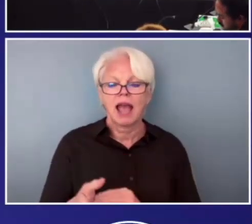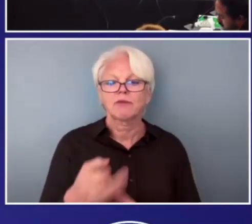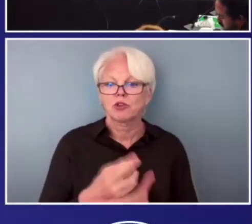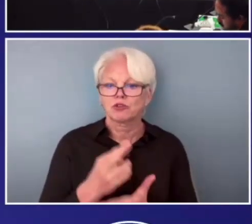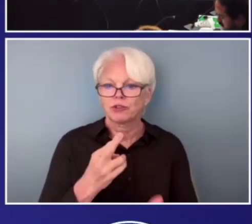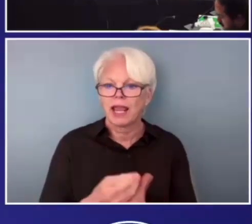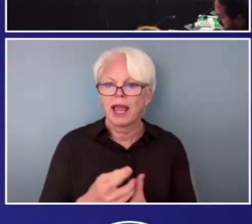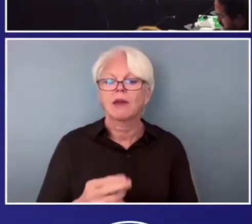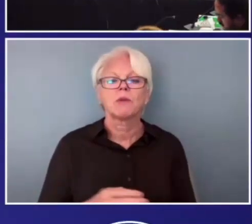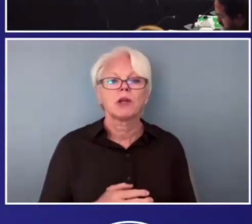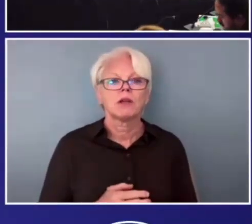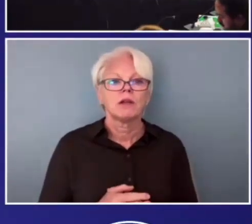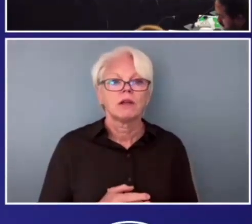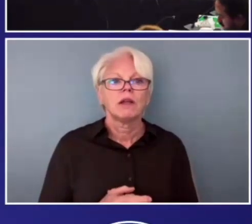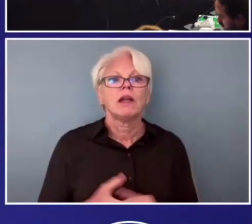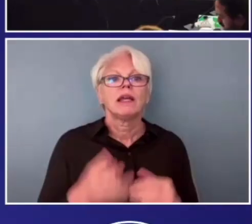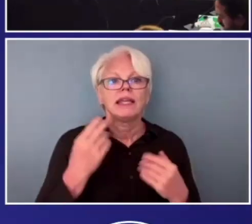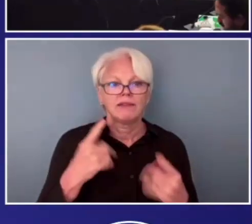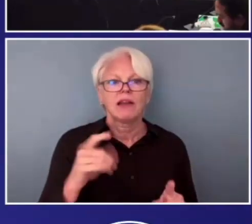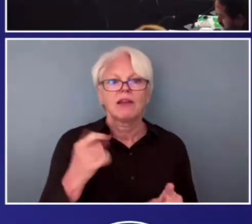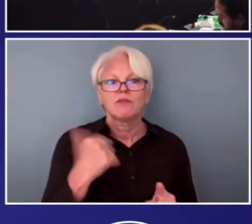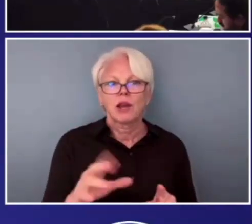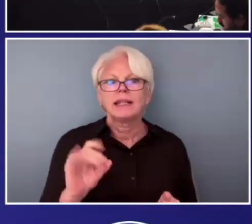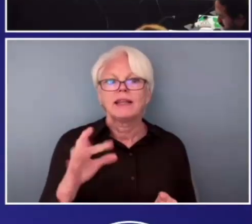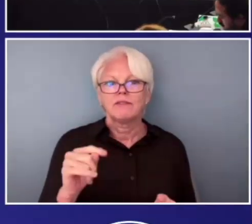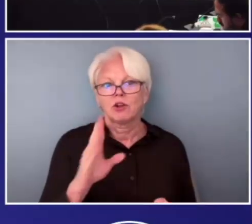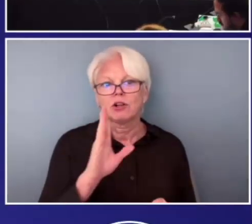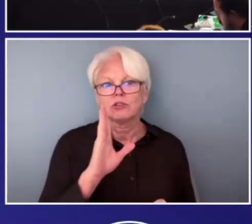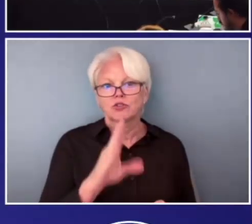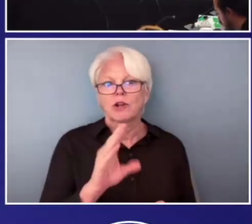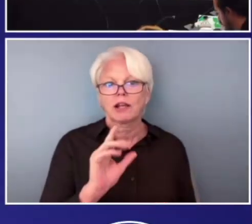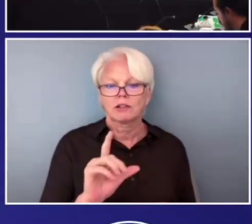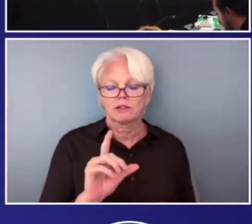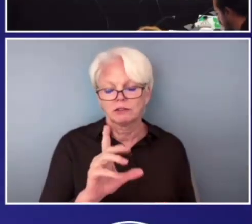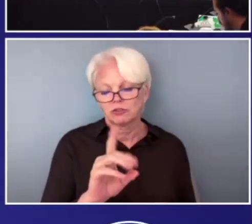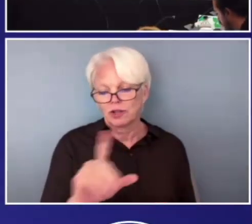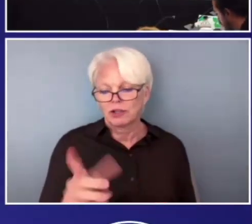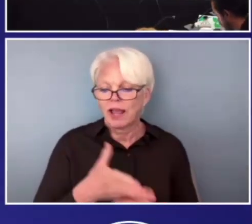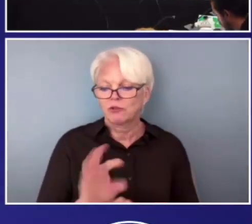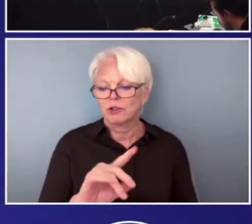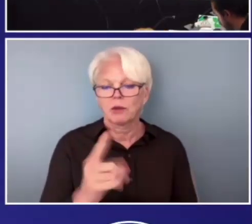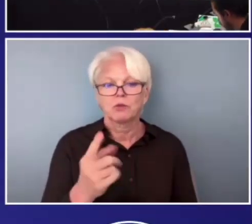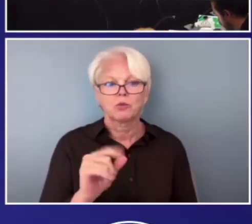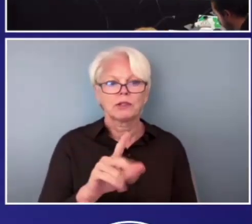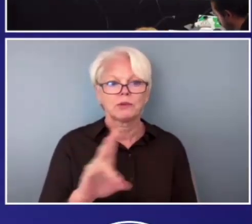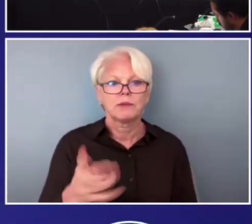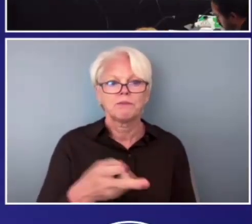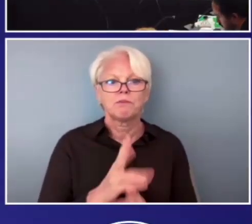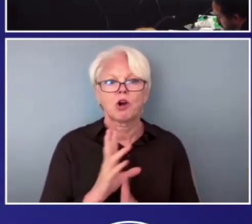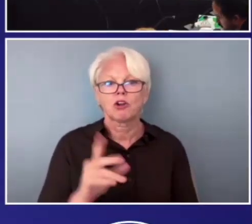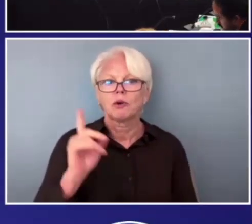and effective for any defaulted Direct Loan on or after July 1, 2027, the borrower may not rehabilitate the loan